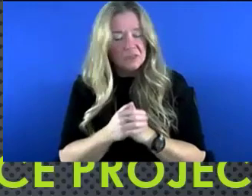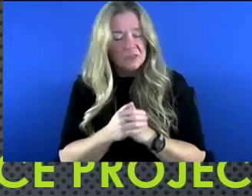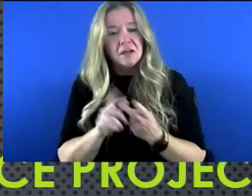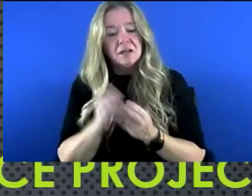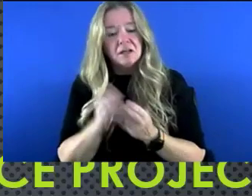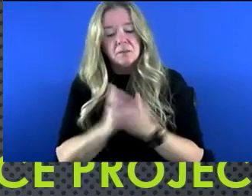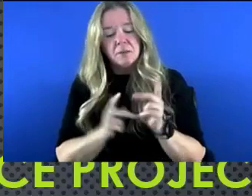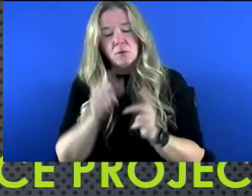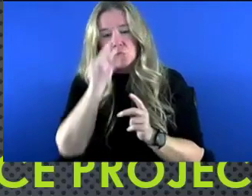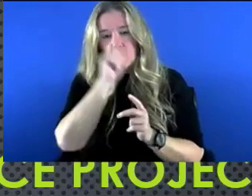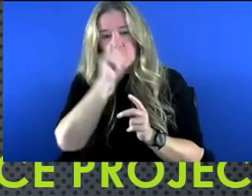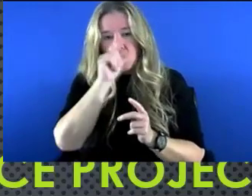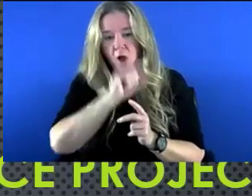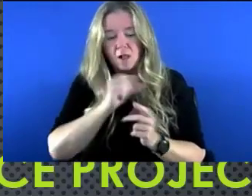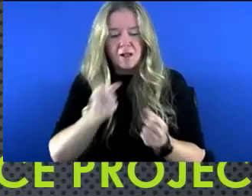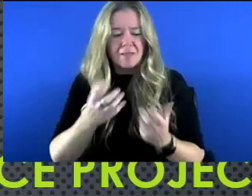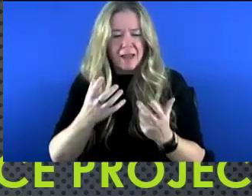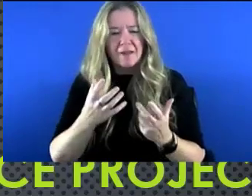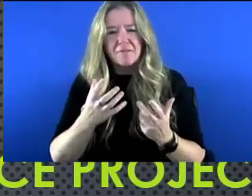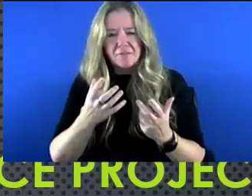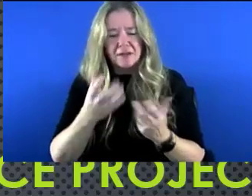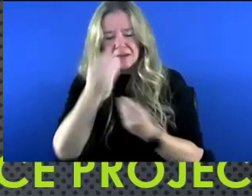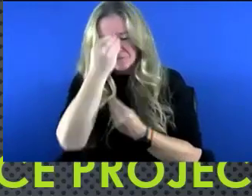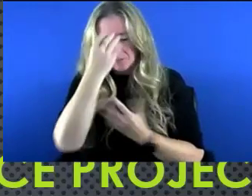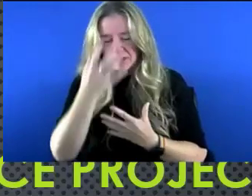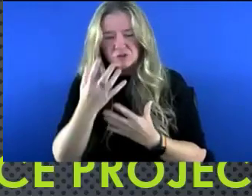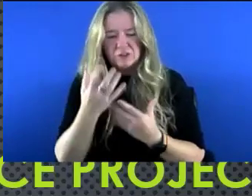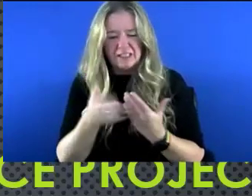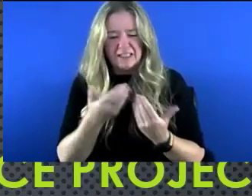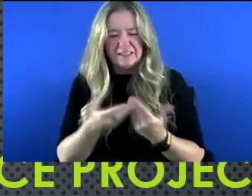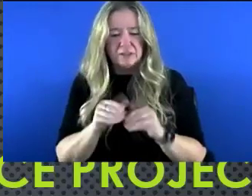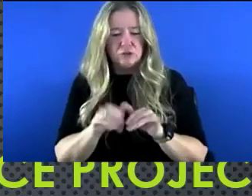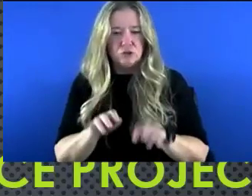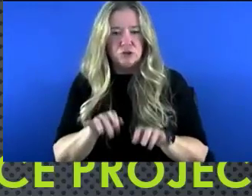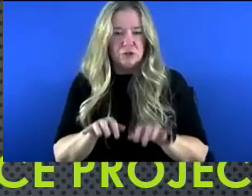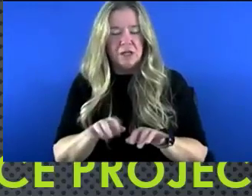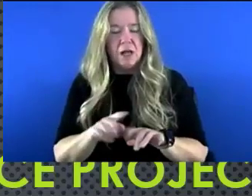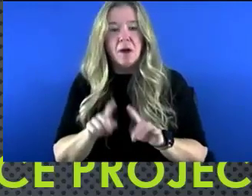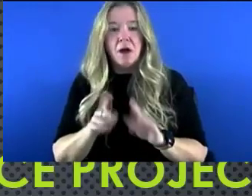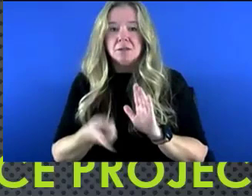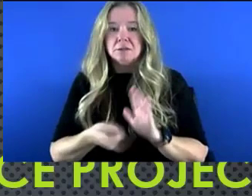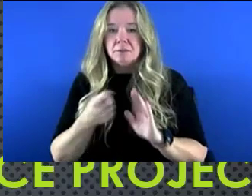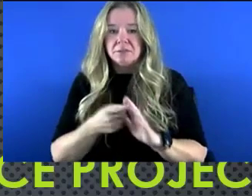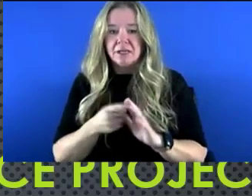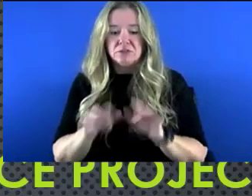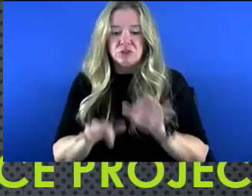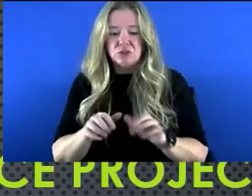and lots of information at your fingertips, but sometimes it's so much to sort through,